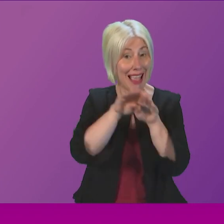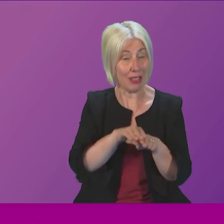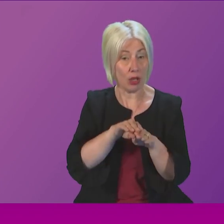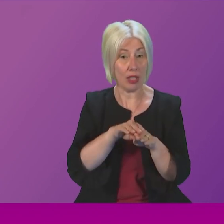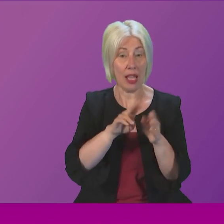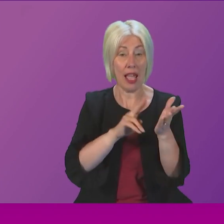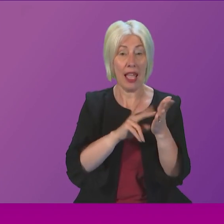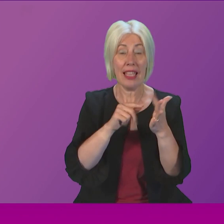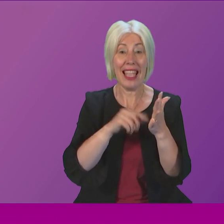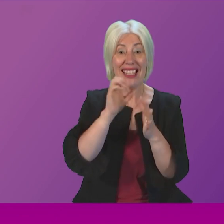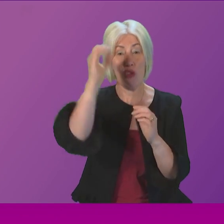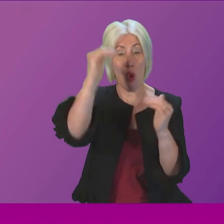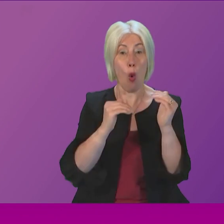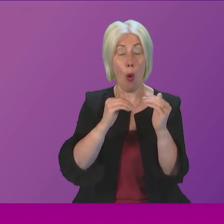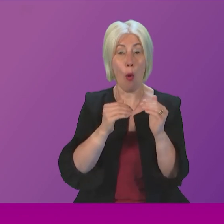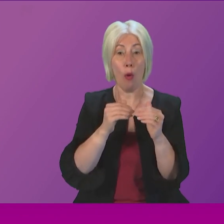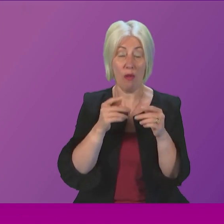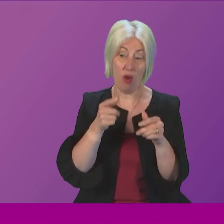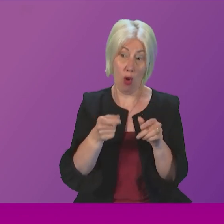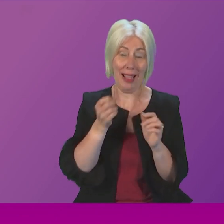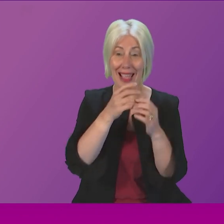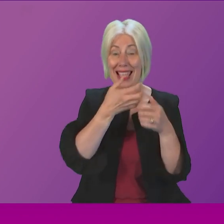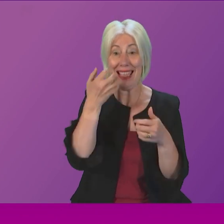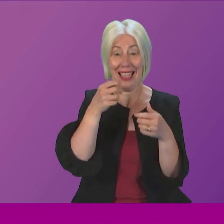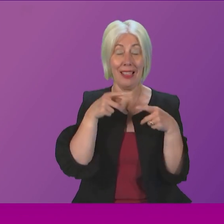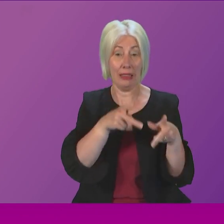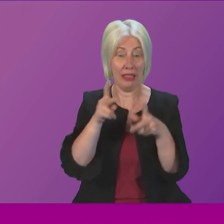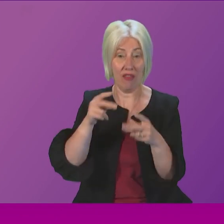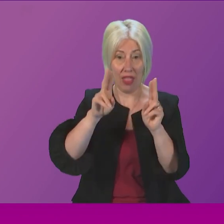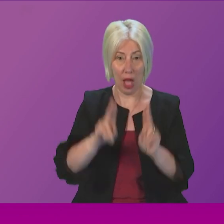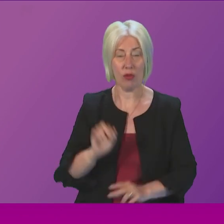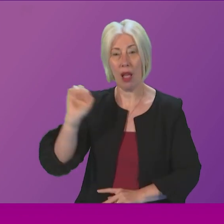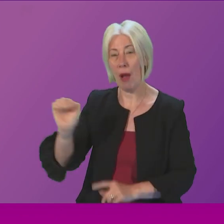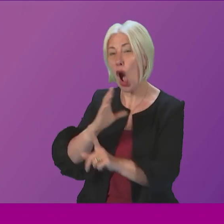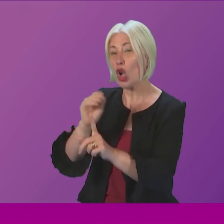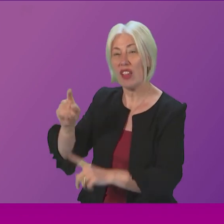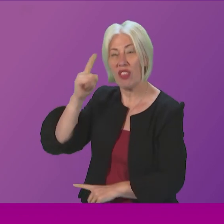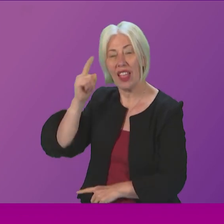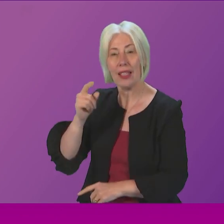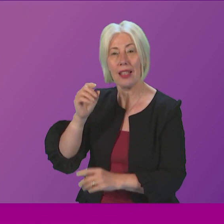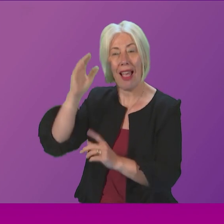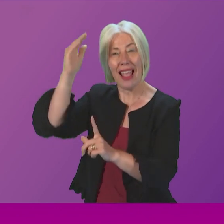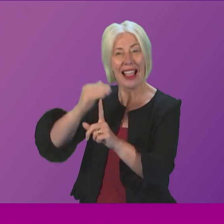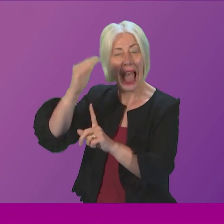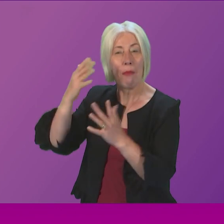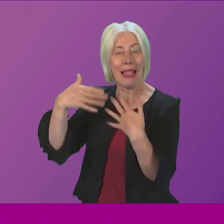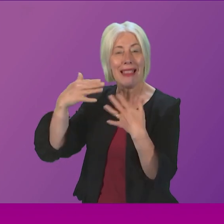The trouble with the Scottish Conservatives is that they think that, when it comes to the climate emergency, we can just wish it away.